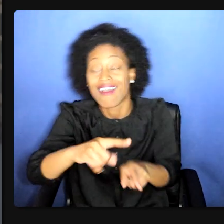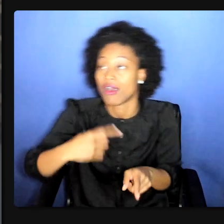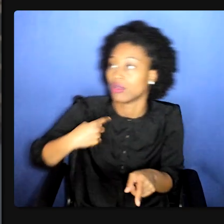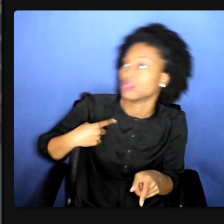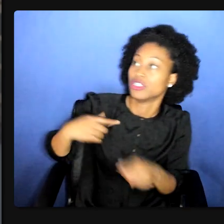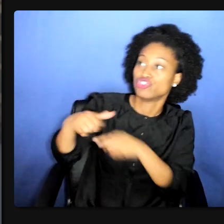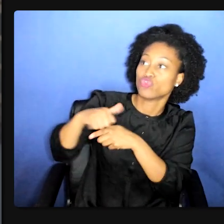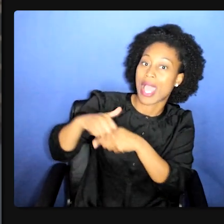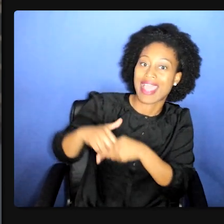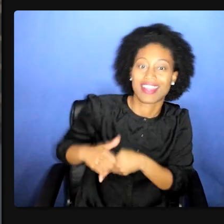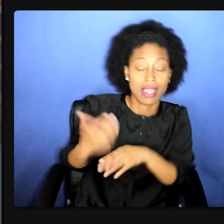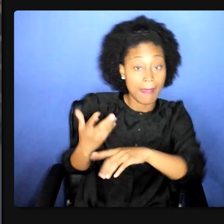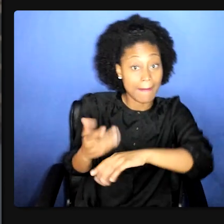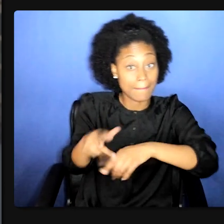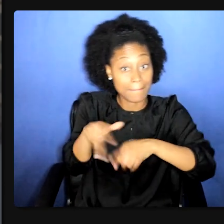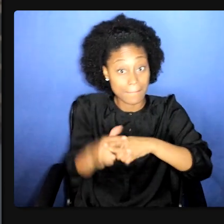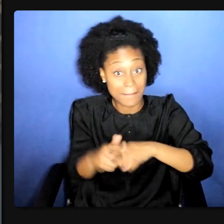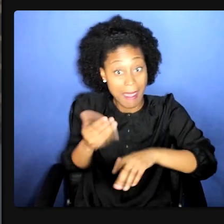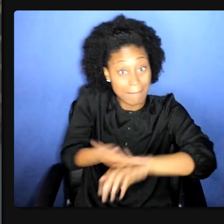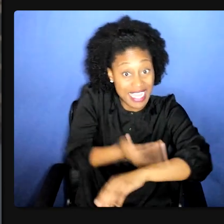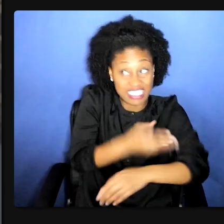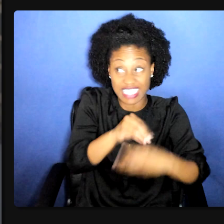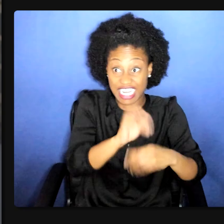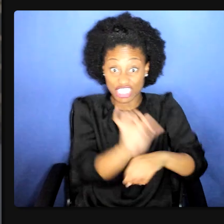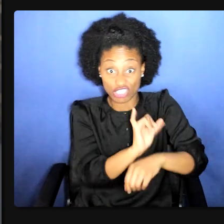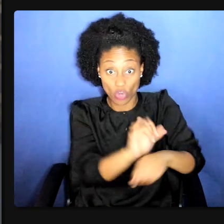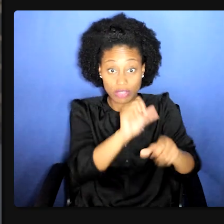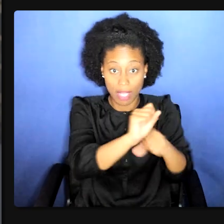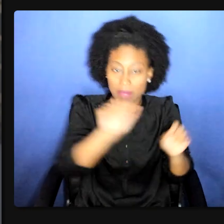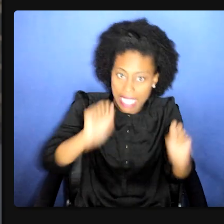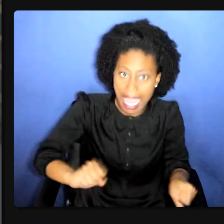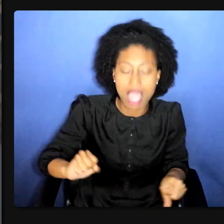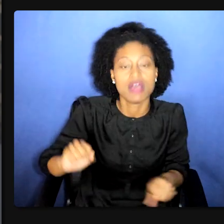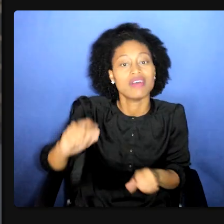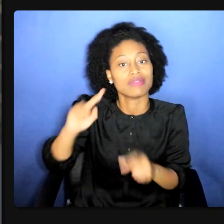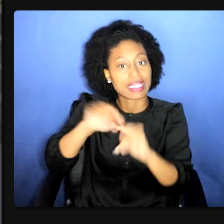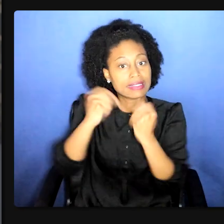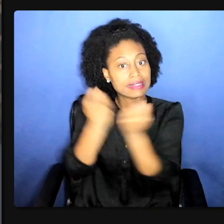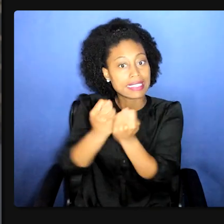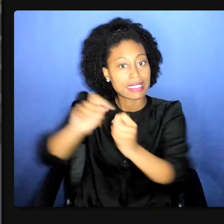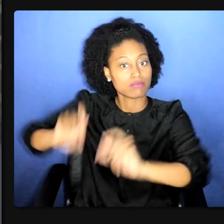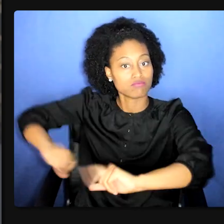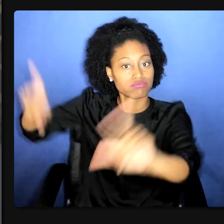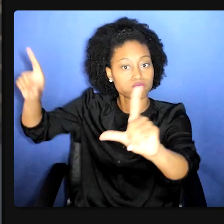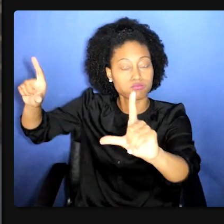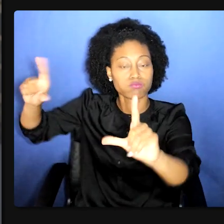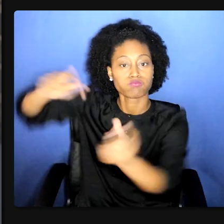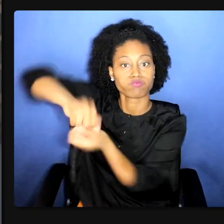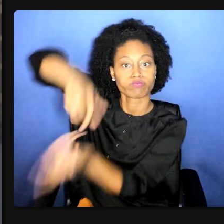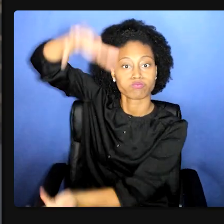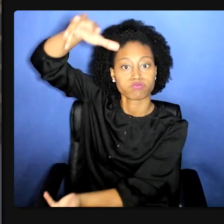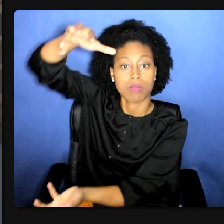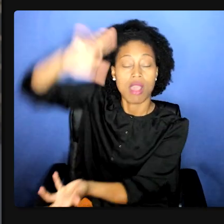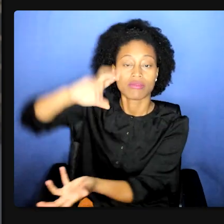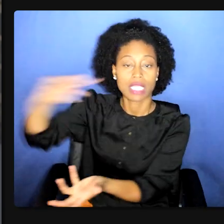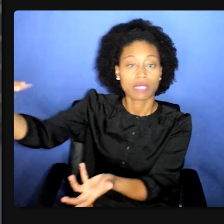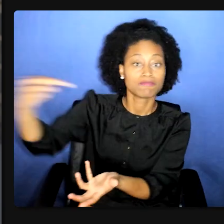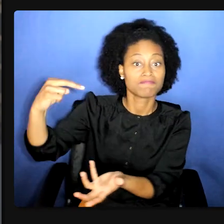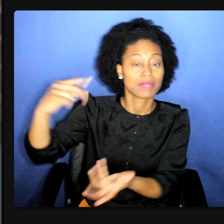industrial jobs which is really cool and people can call in on teams and provide video assistance and actually annotate the world around around the user which is really cool